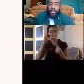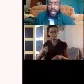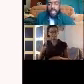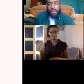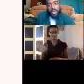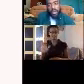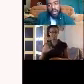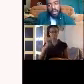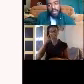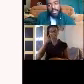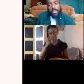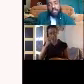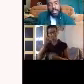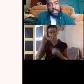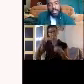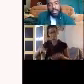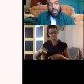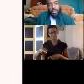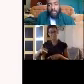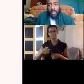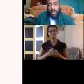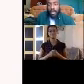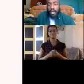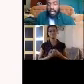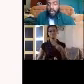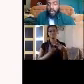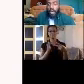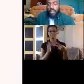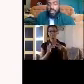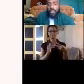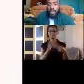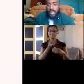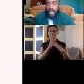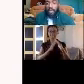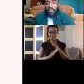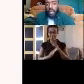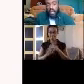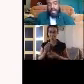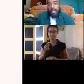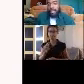The next part here is humility. So, community of care requires folks to have a sense of